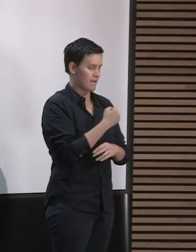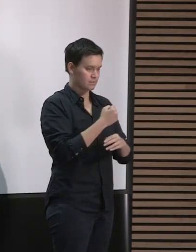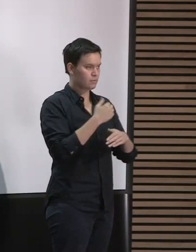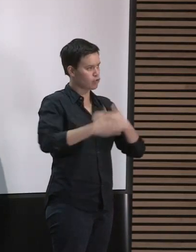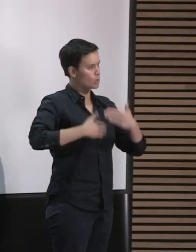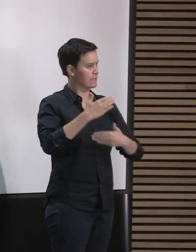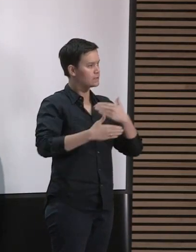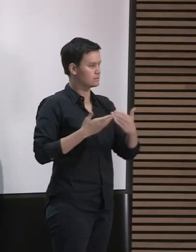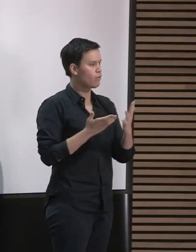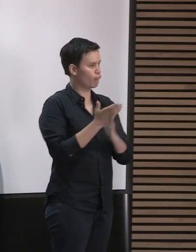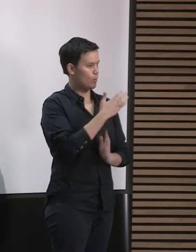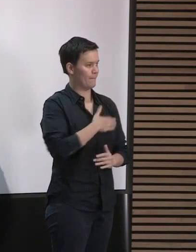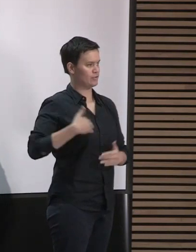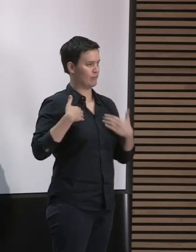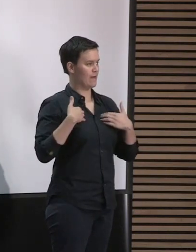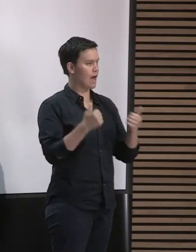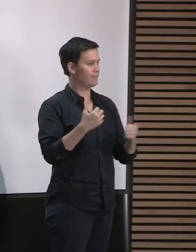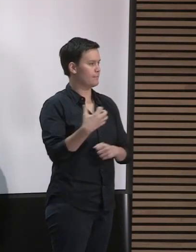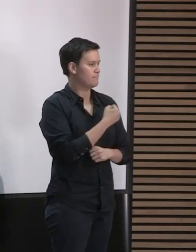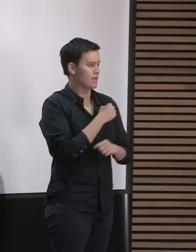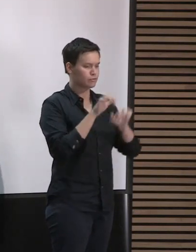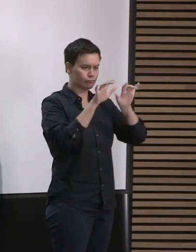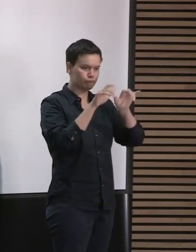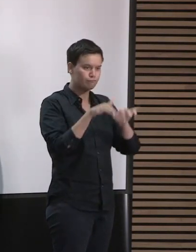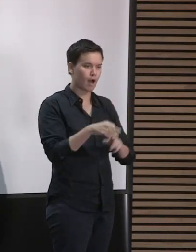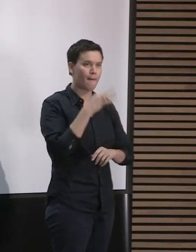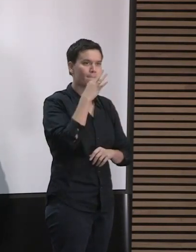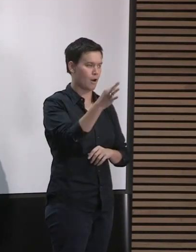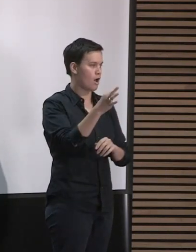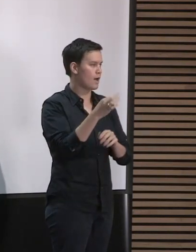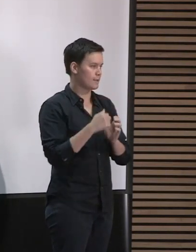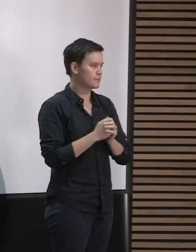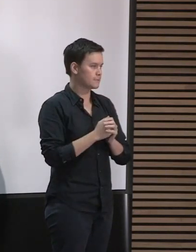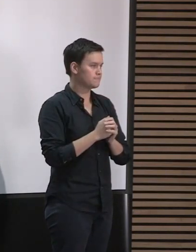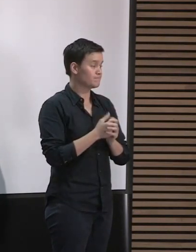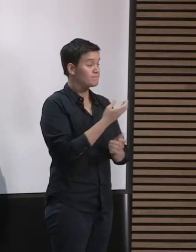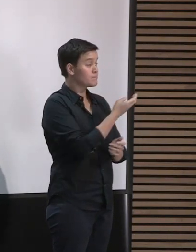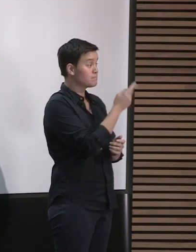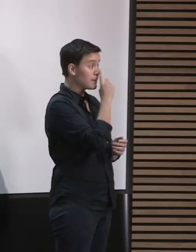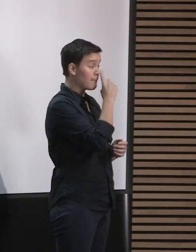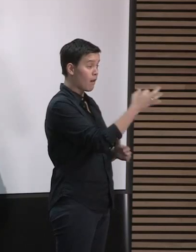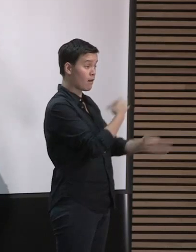well as exemptions for work purposes. There is an application process that needs to be followed that is on the